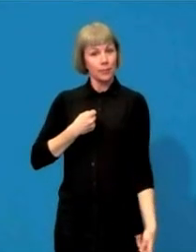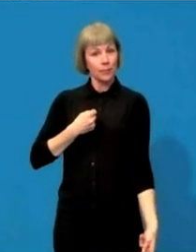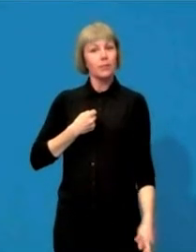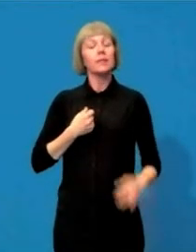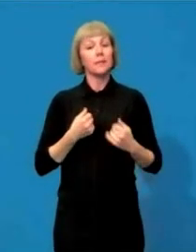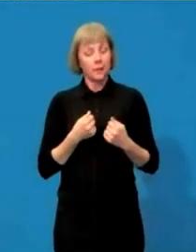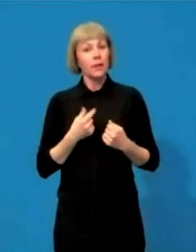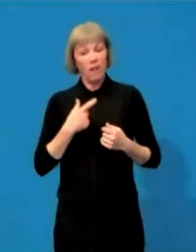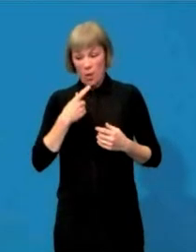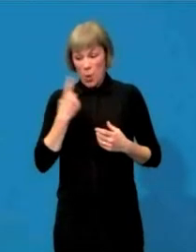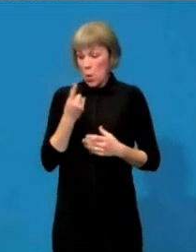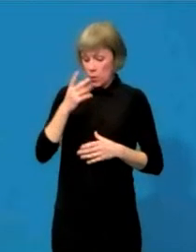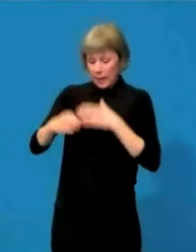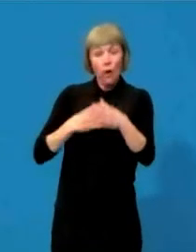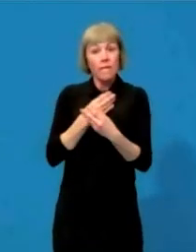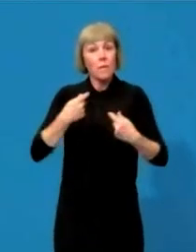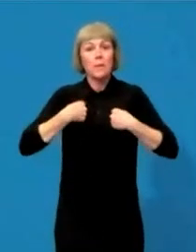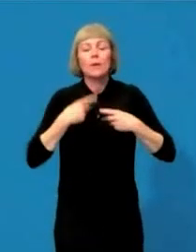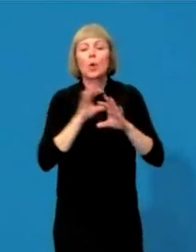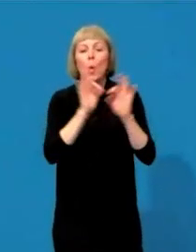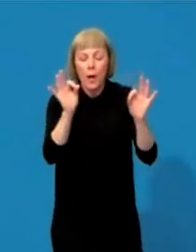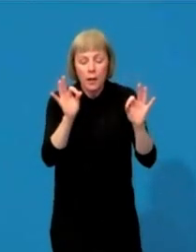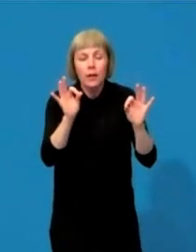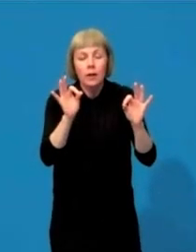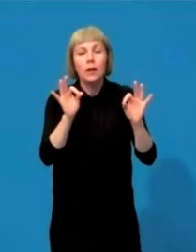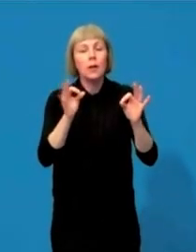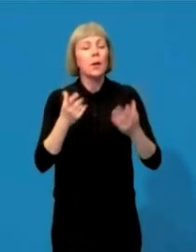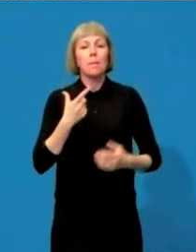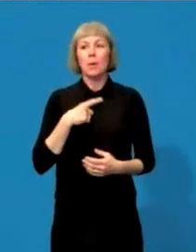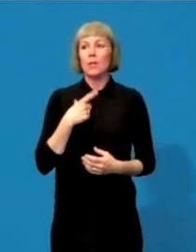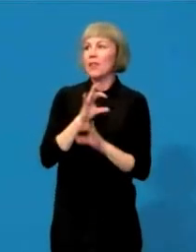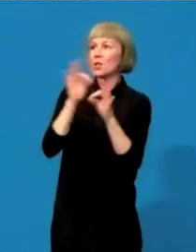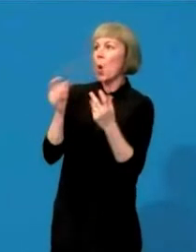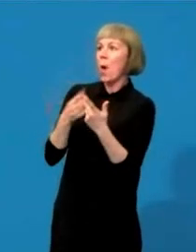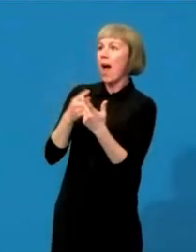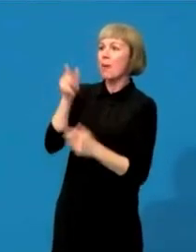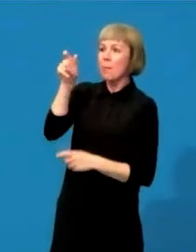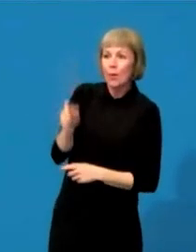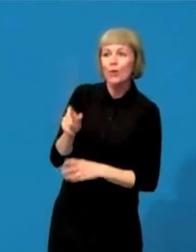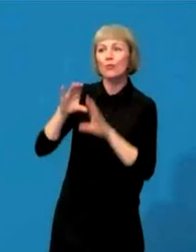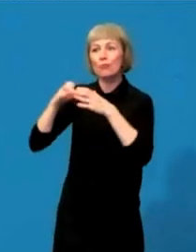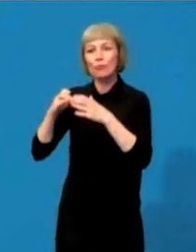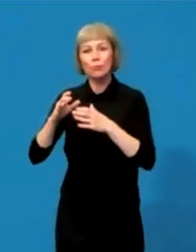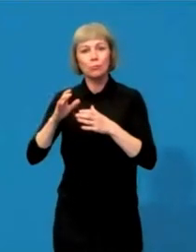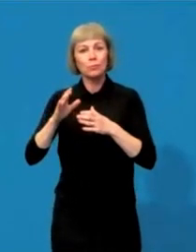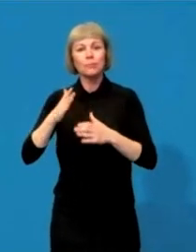And that really worries me because there is no other invested group to say - Tristan and